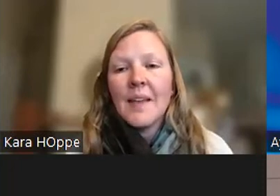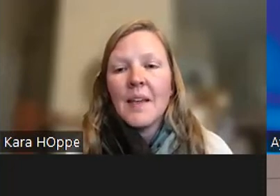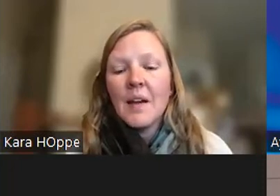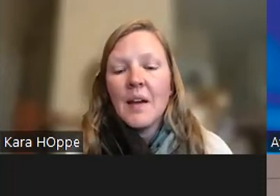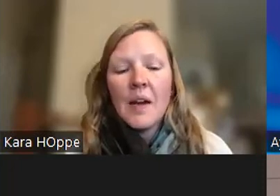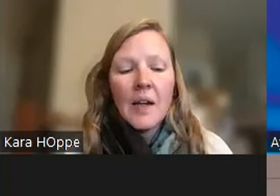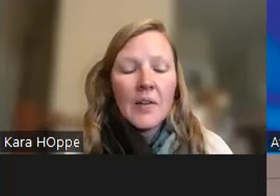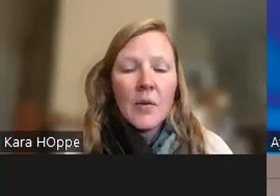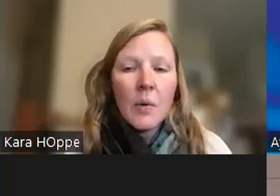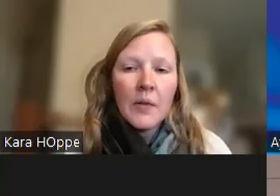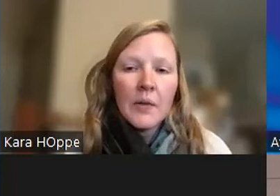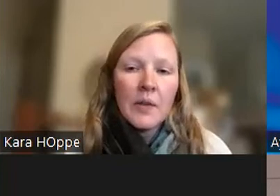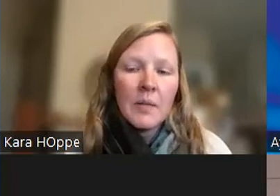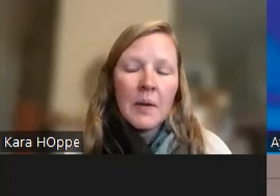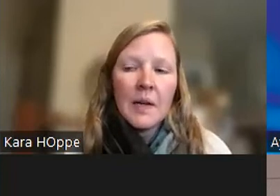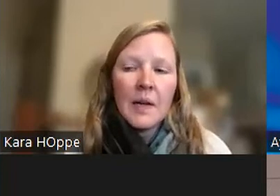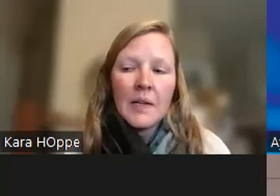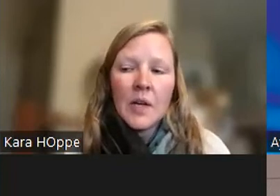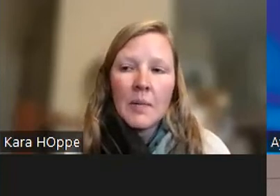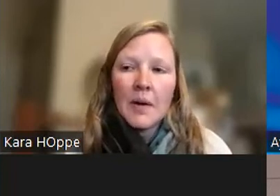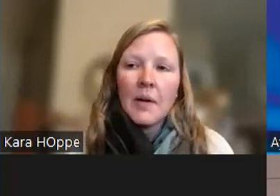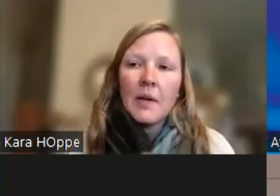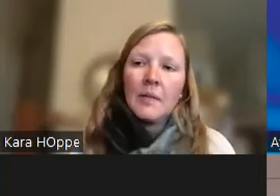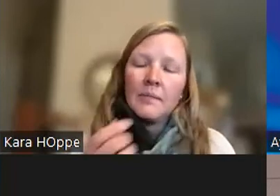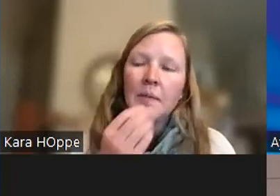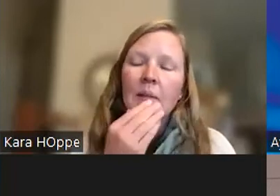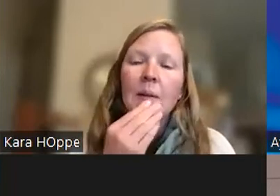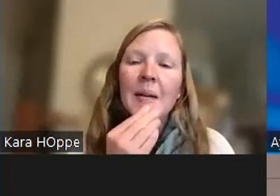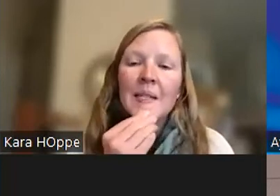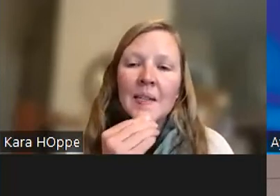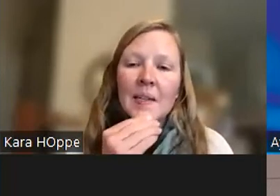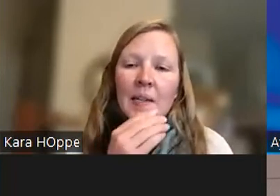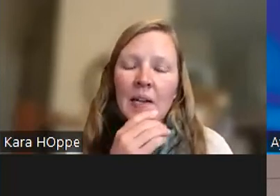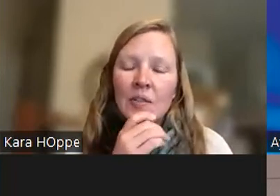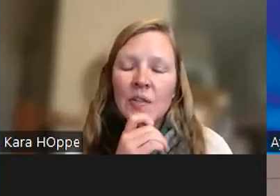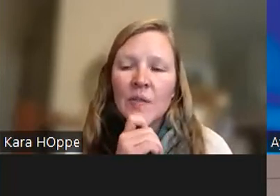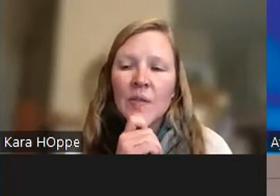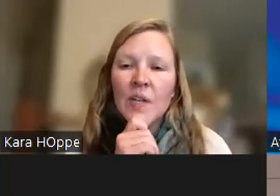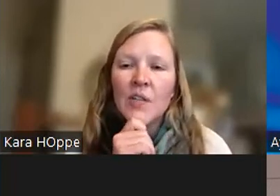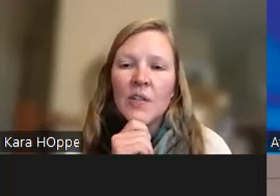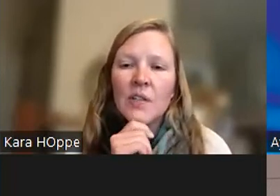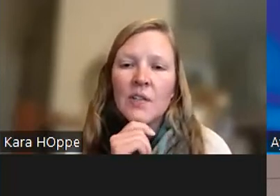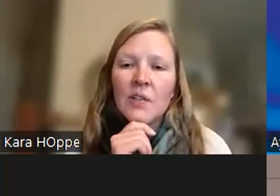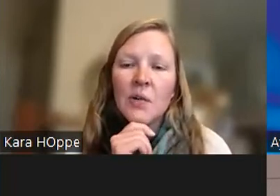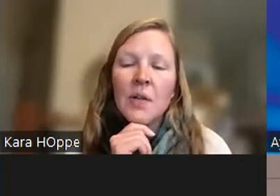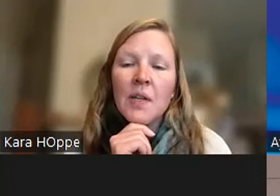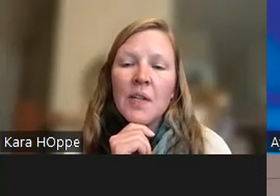Yeah. One other thing that Megan and I talk about and Megan is an exercise physiologist, and so she